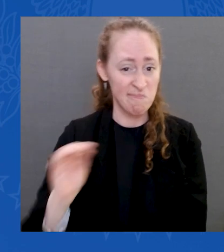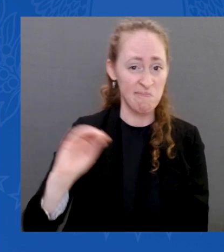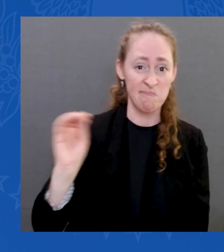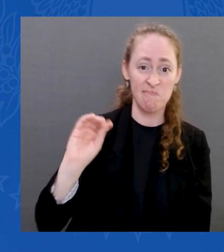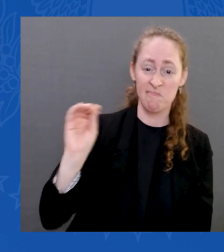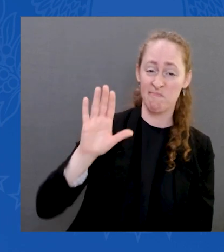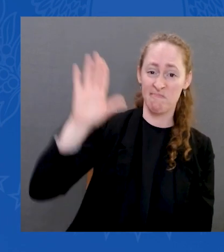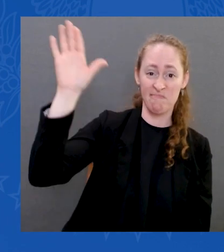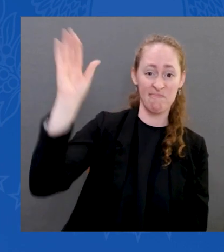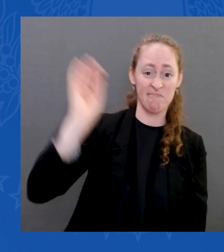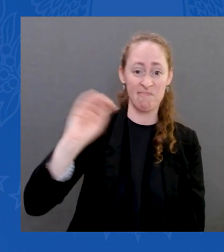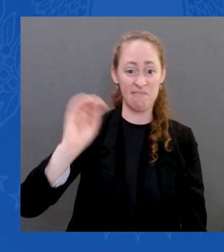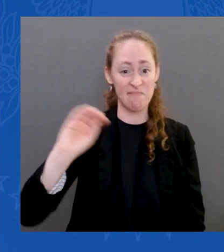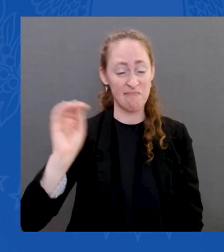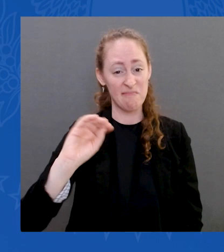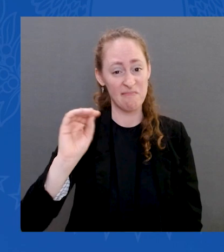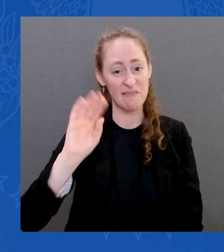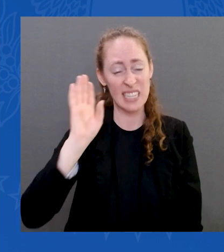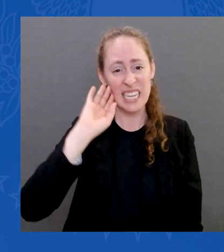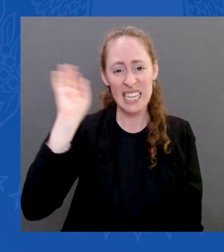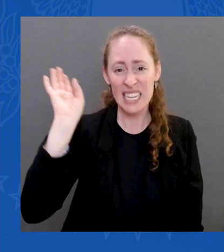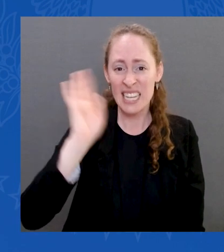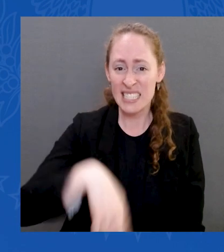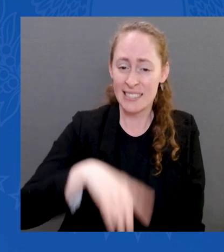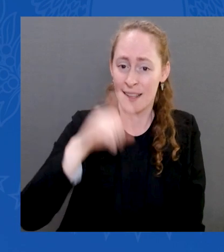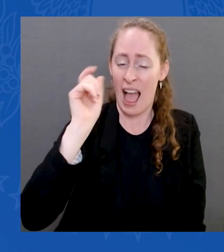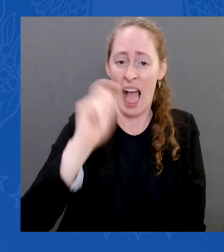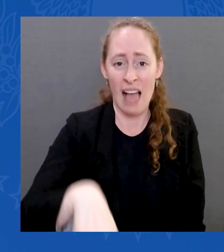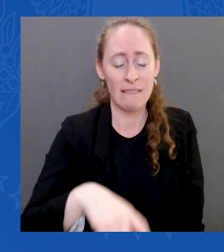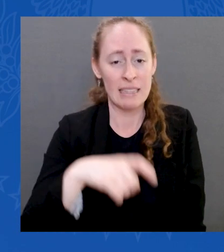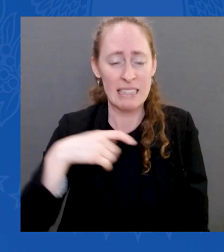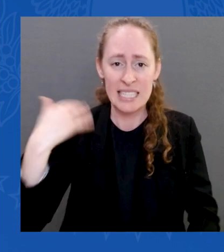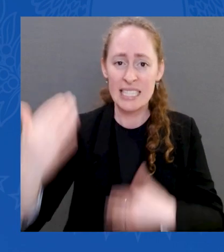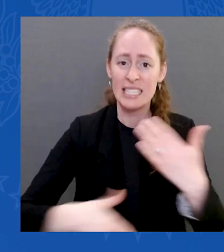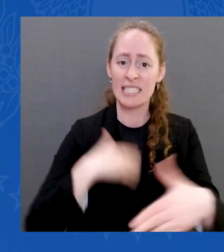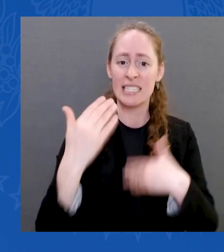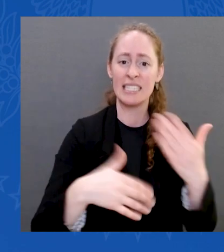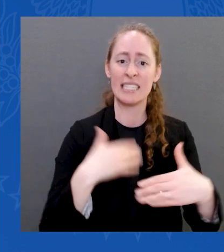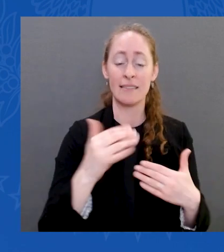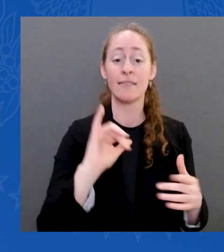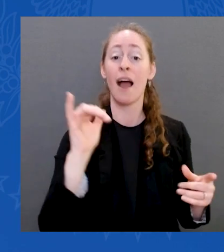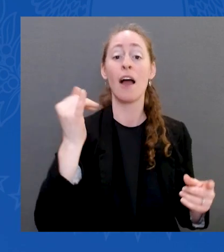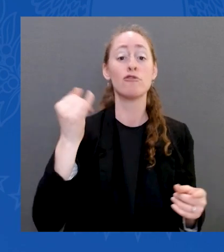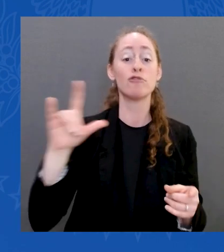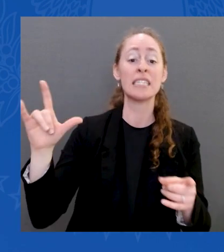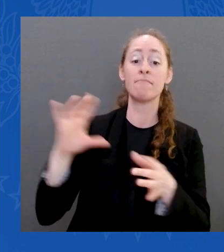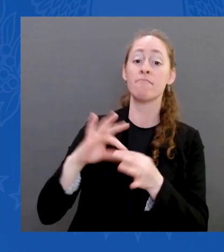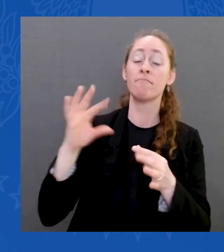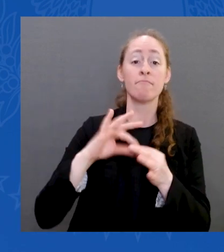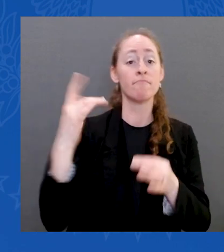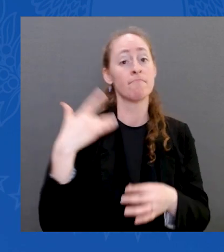And as Jill said, any country that out-educates us is going to outcompete us. It's that basic.